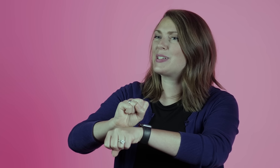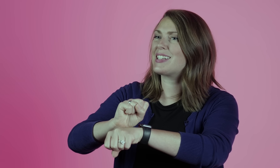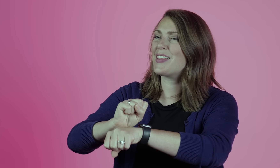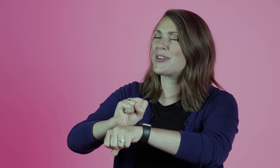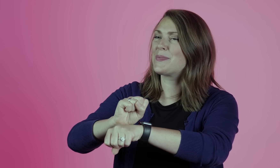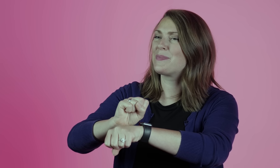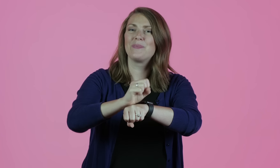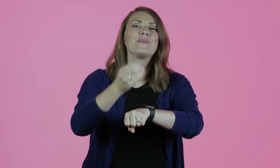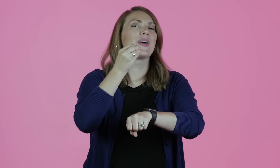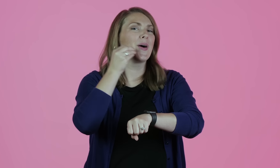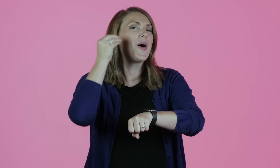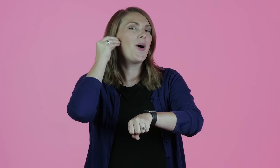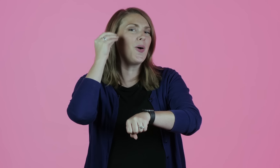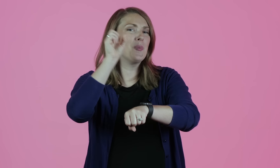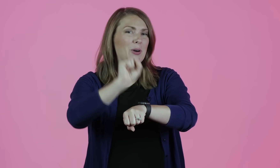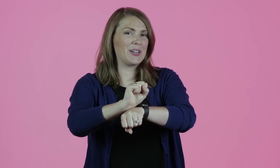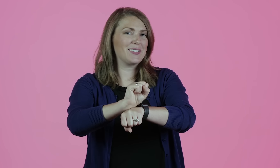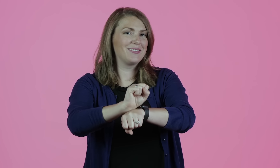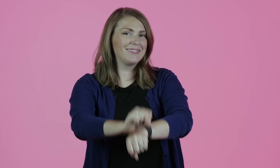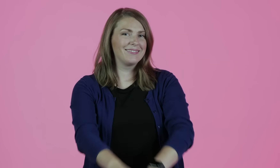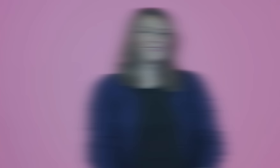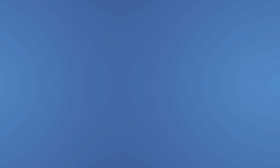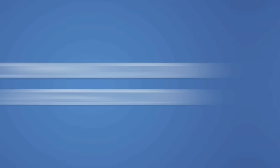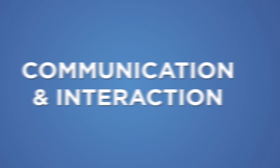Put together homework.